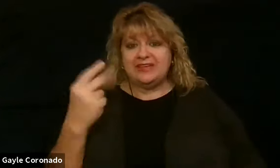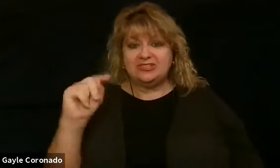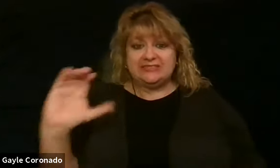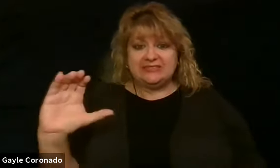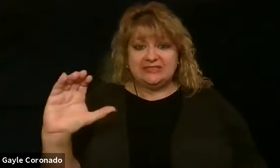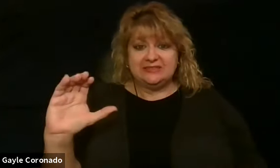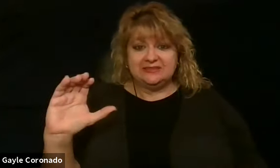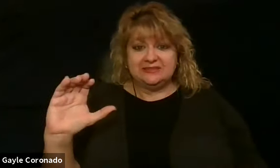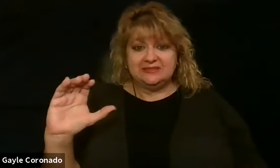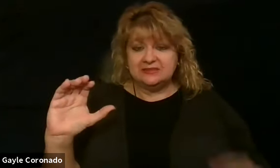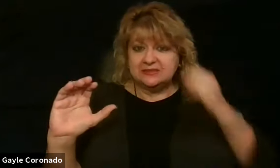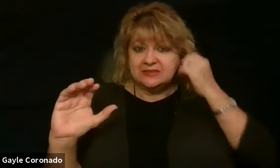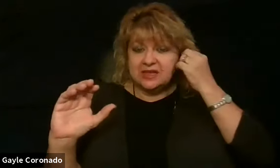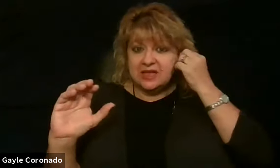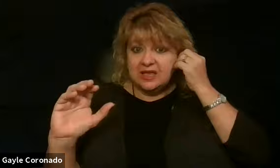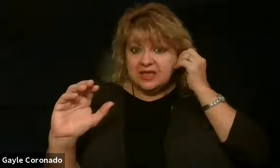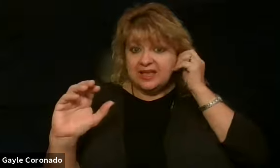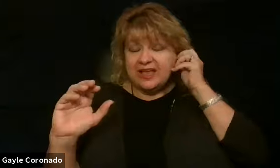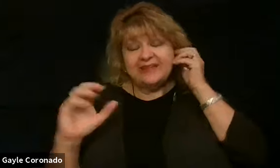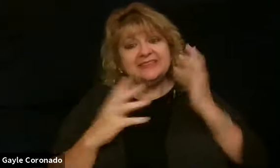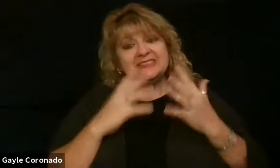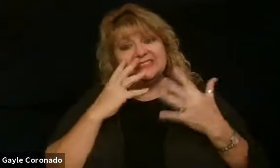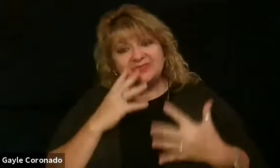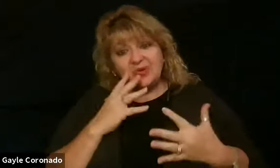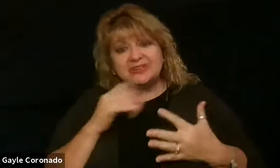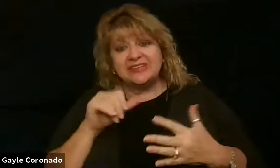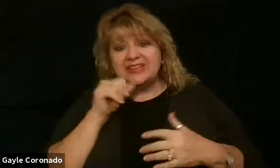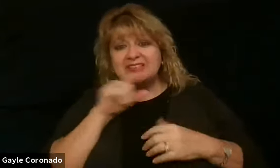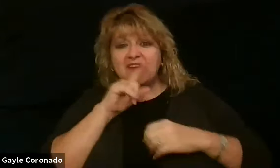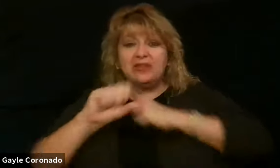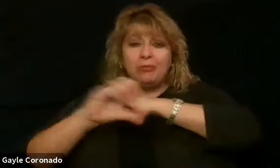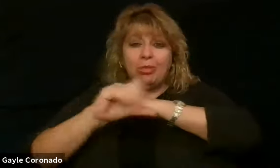get touted more in the community.